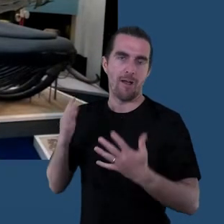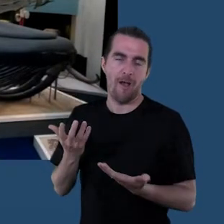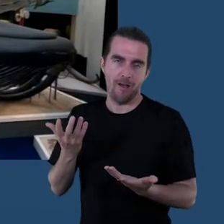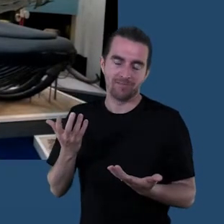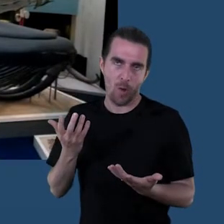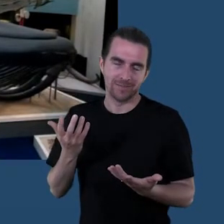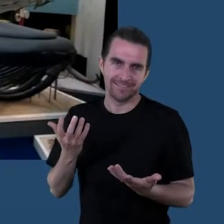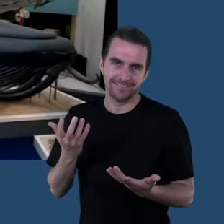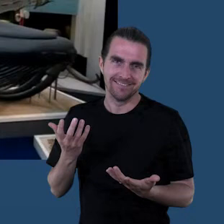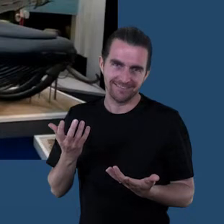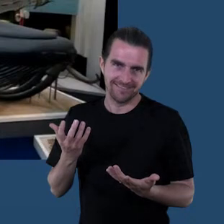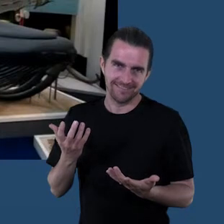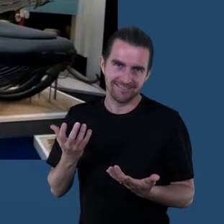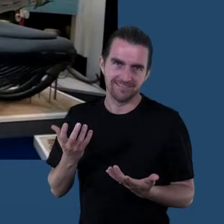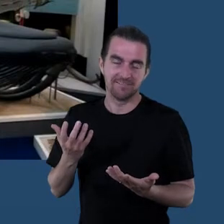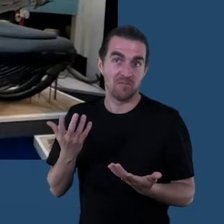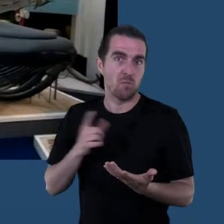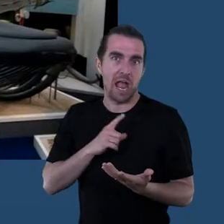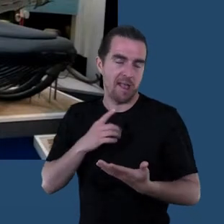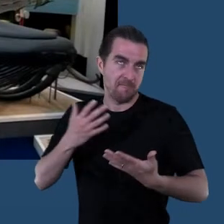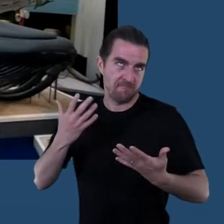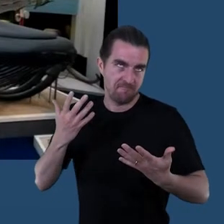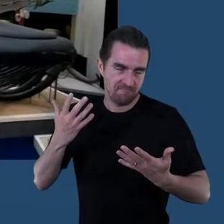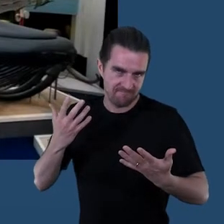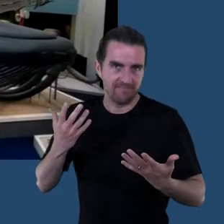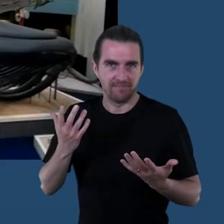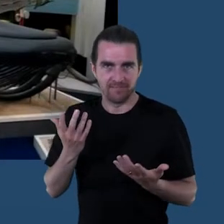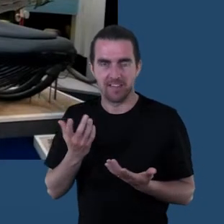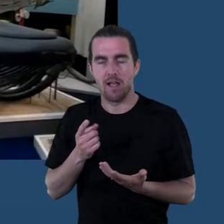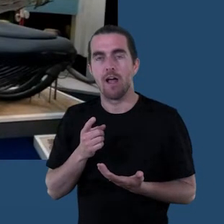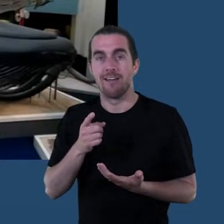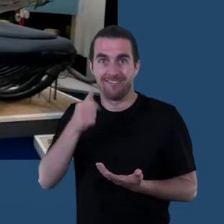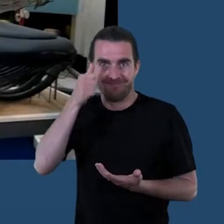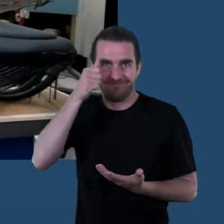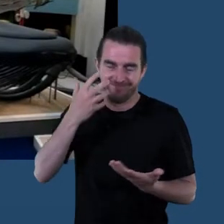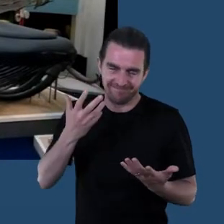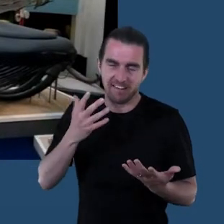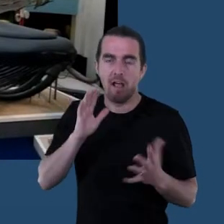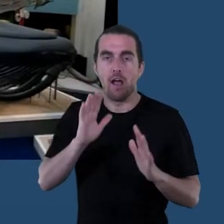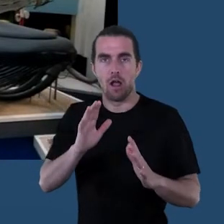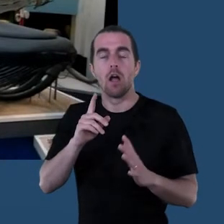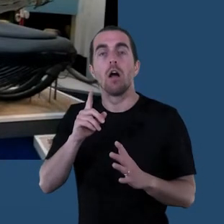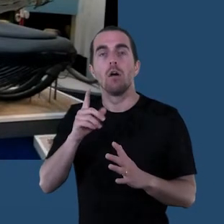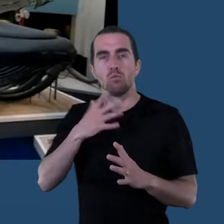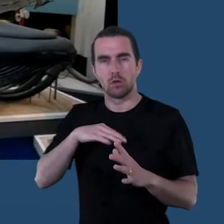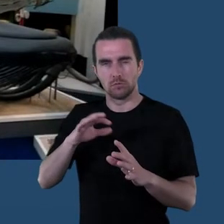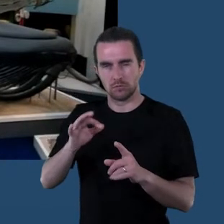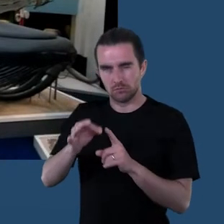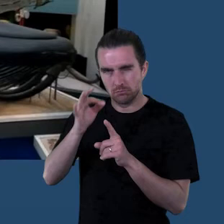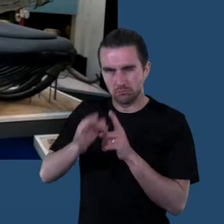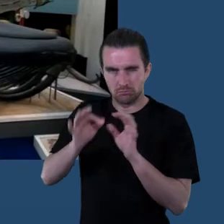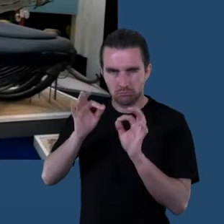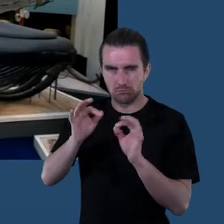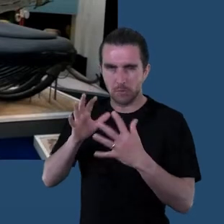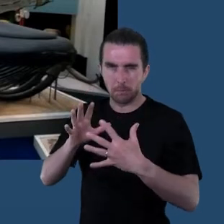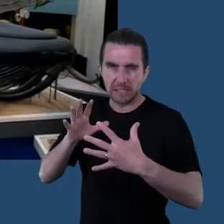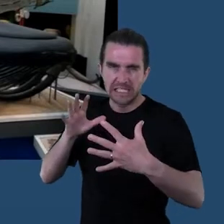than the one in the Natural History Museum, for obvious reasons. Of course. The accuracy of the specimen of the model, how accurate is it?